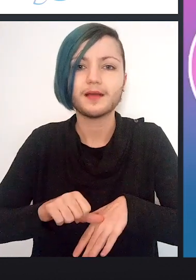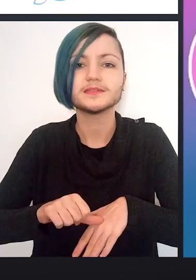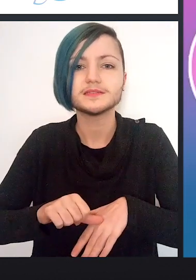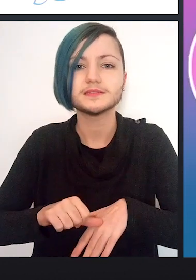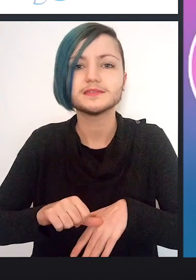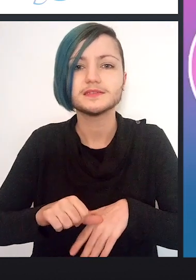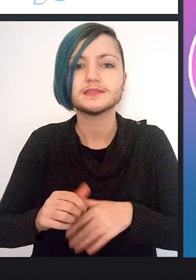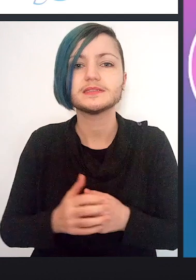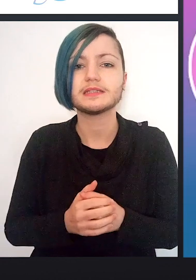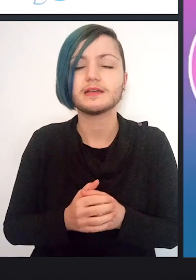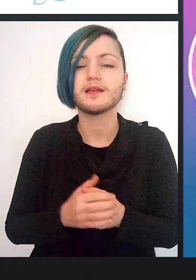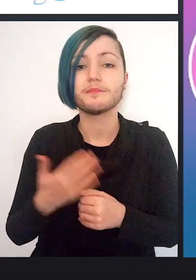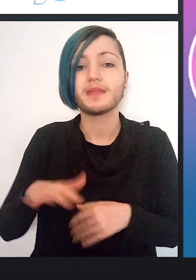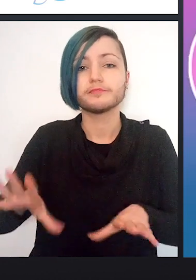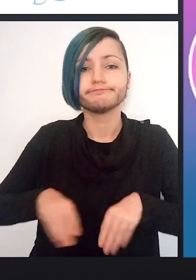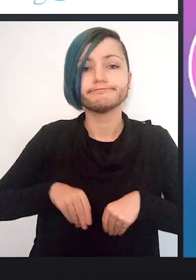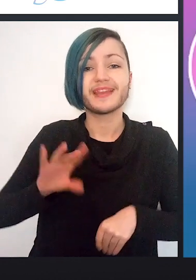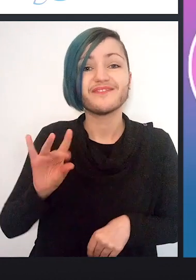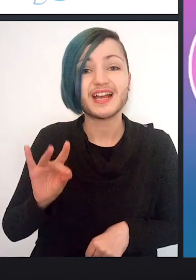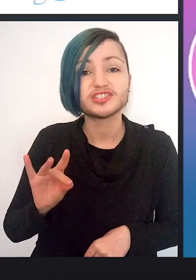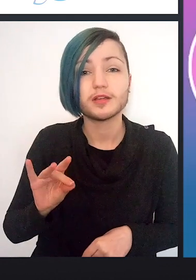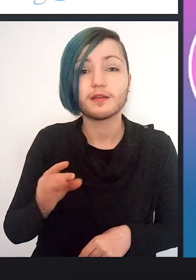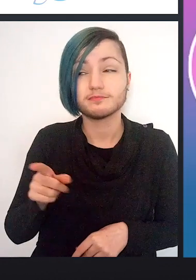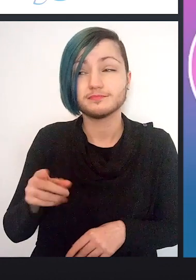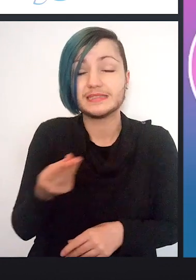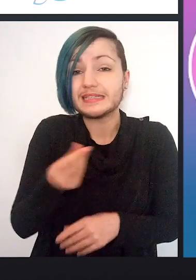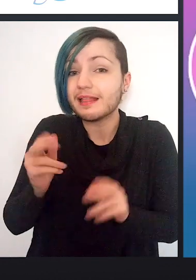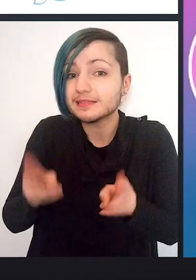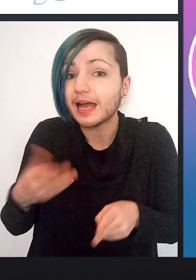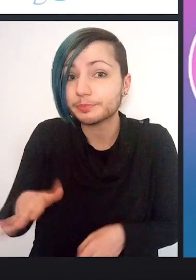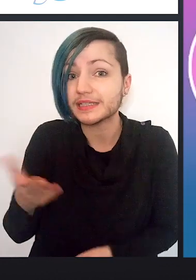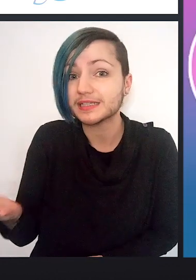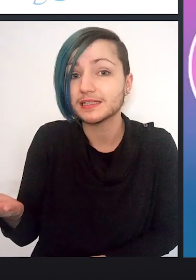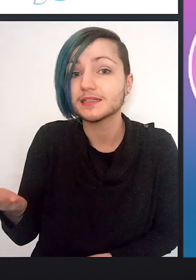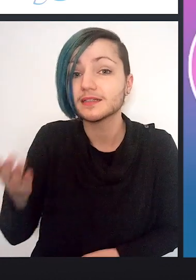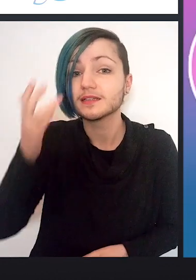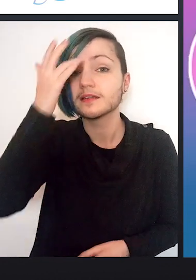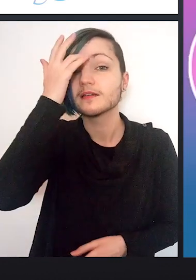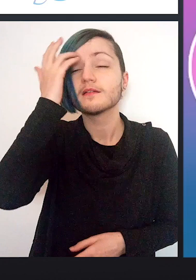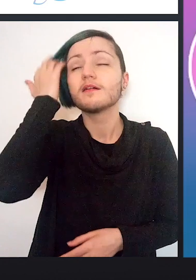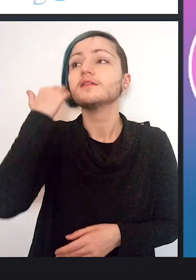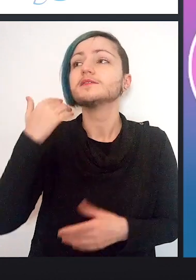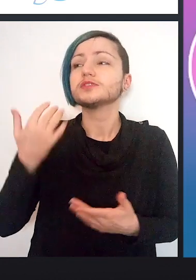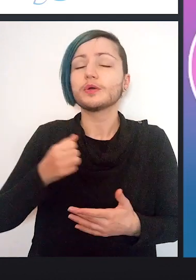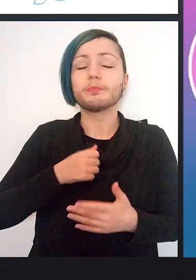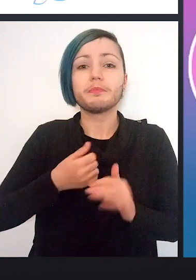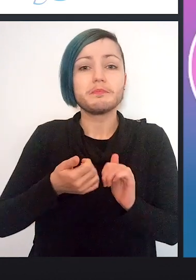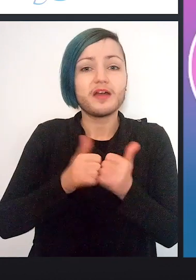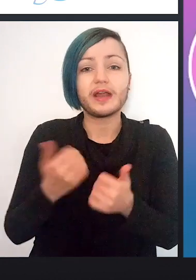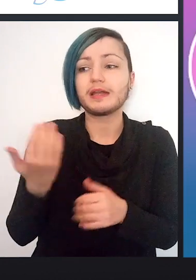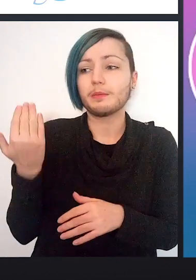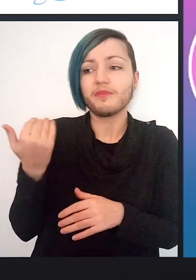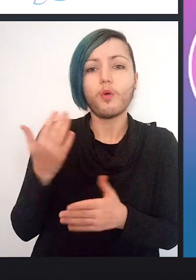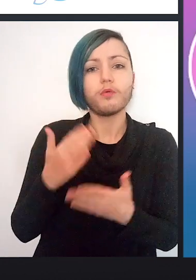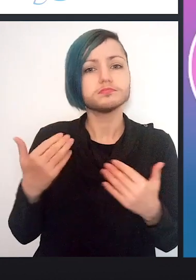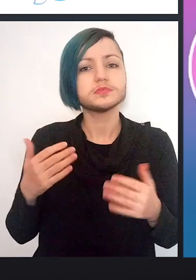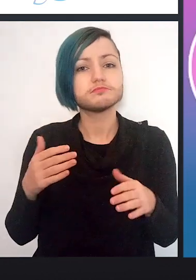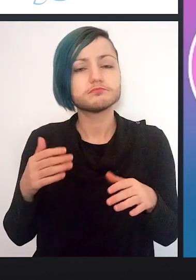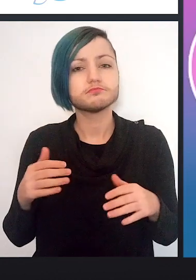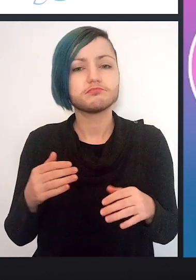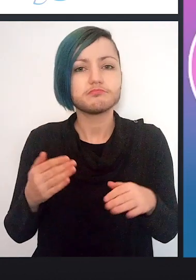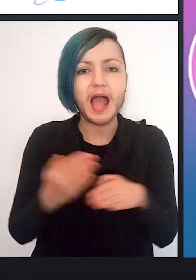She got an infection that nearly killed her and my friend went from a fairly active woman about my